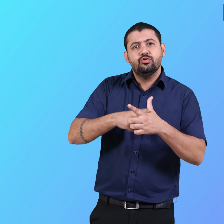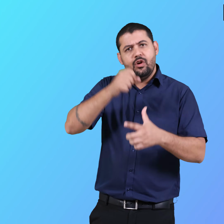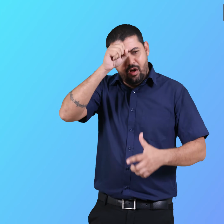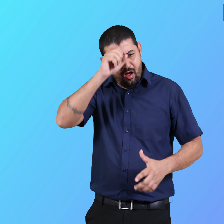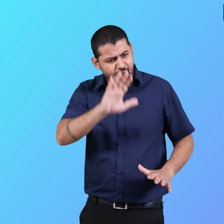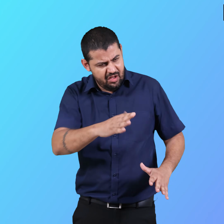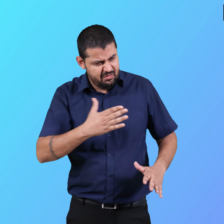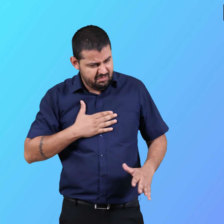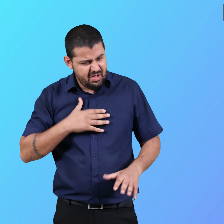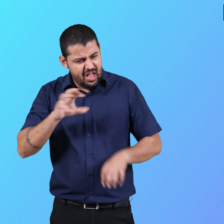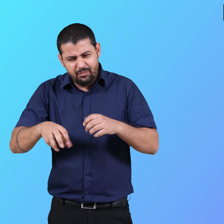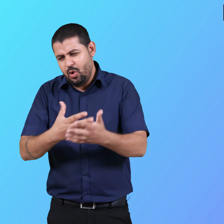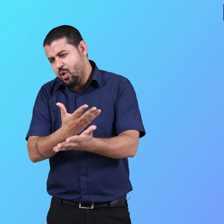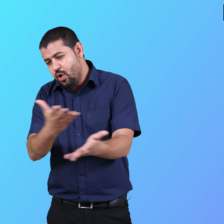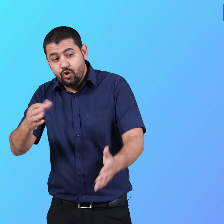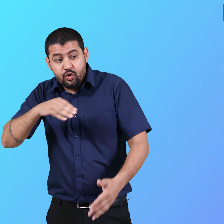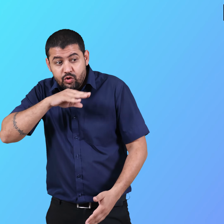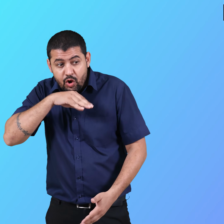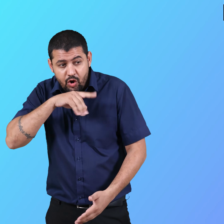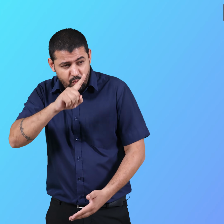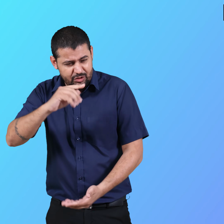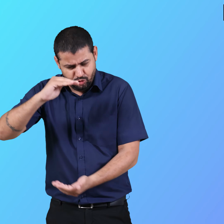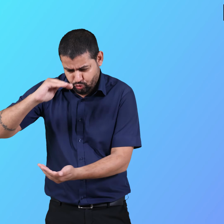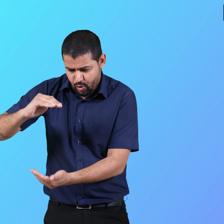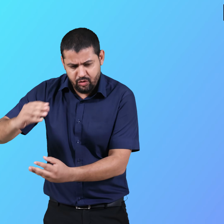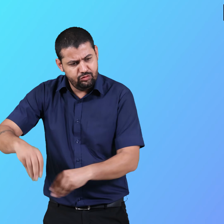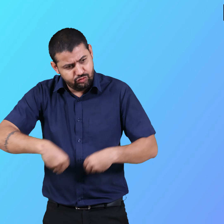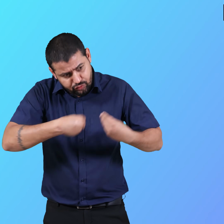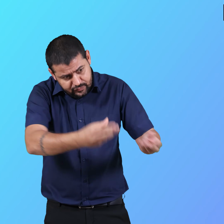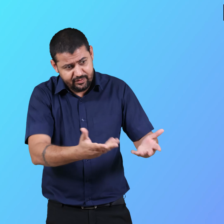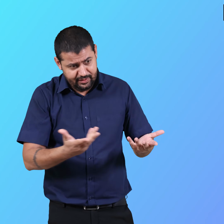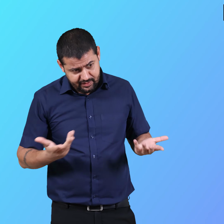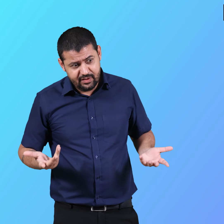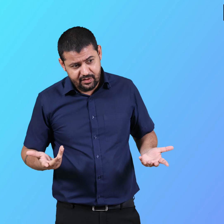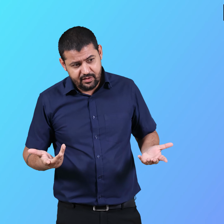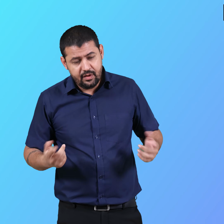Judah answered, “I will send you a young goat from my flock.”